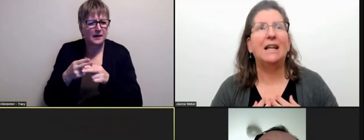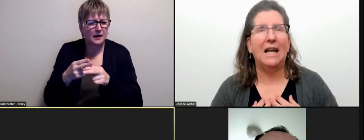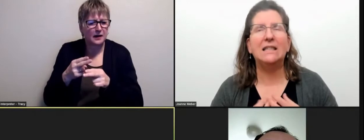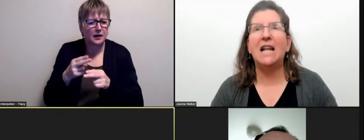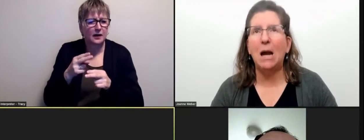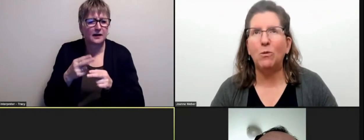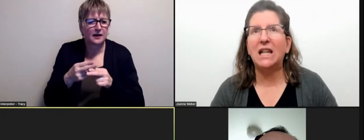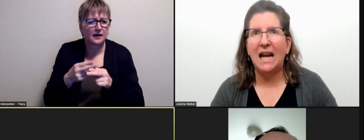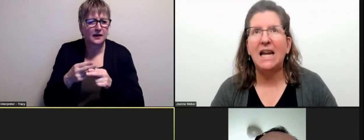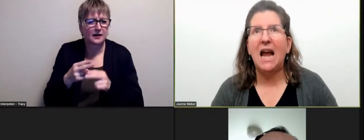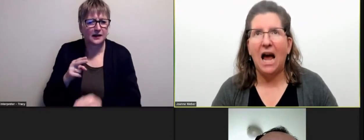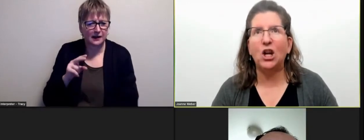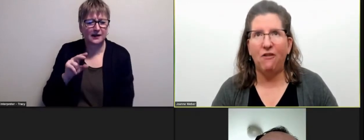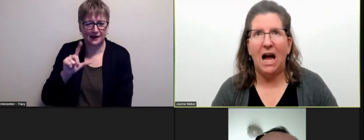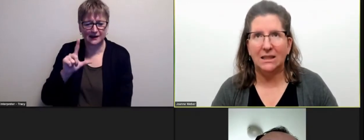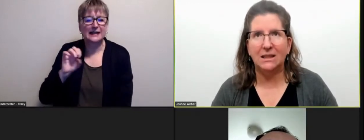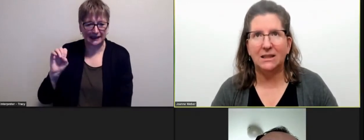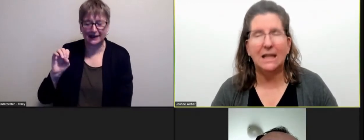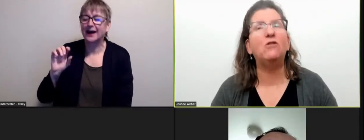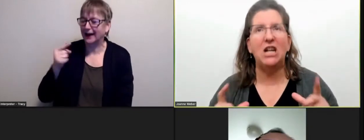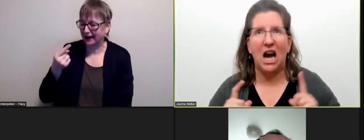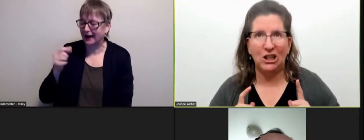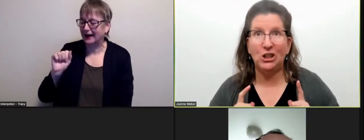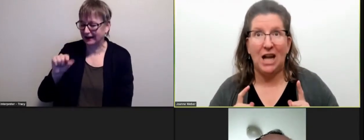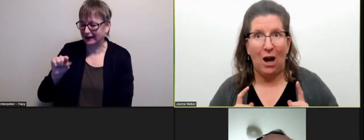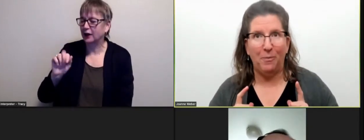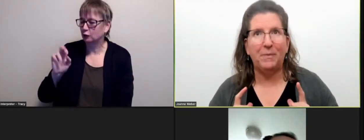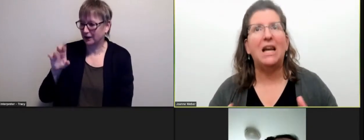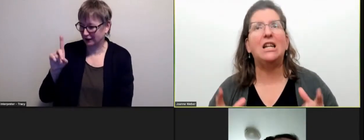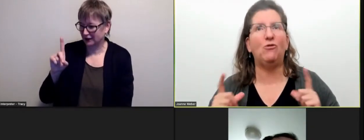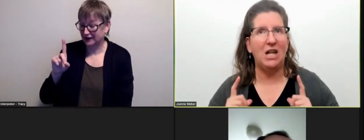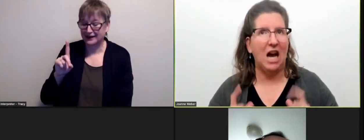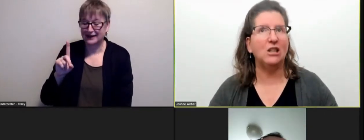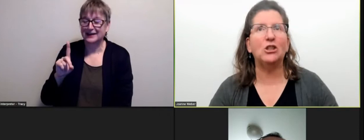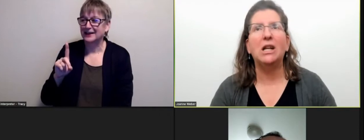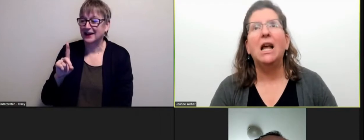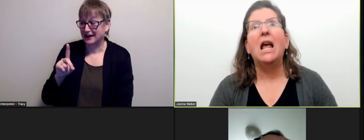Dr. Weber: Yes! His name was Lee Agarand. He's retired now, he's retired.